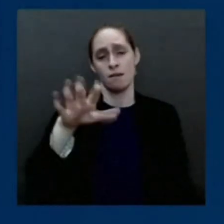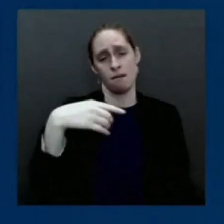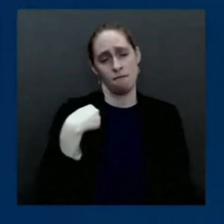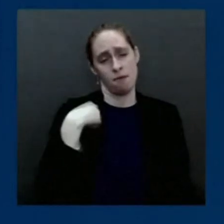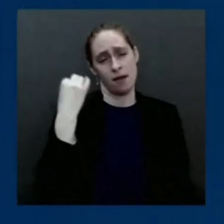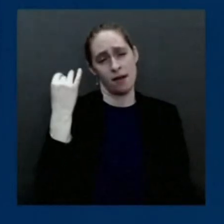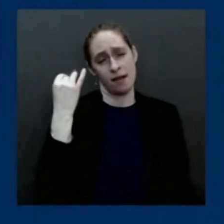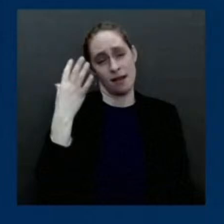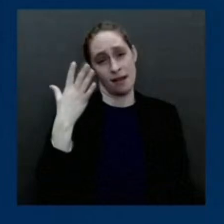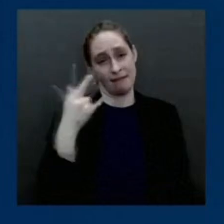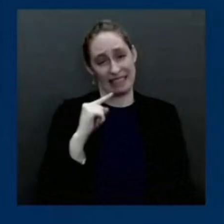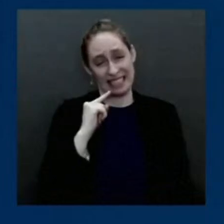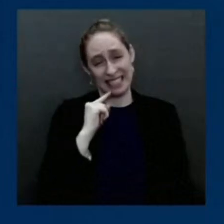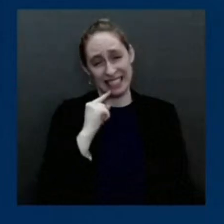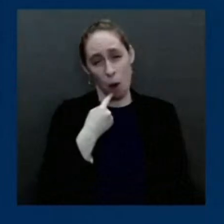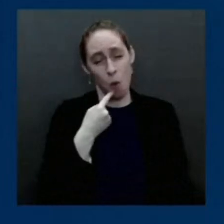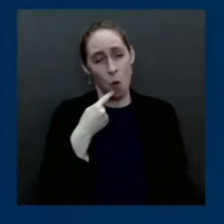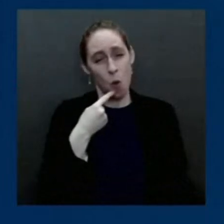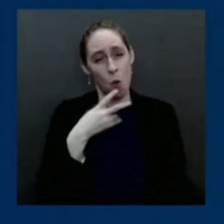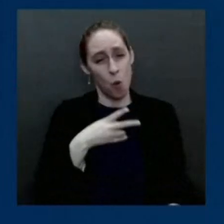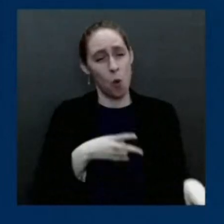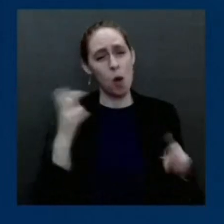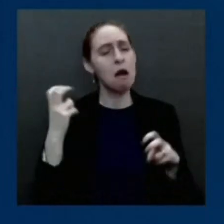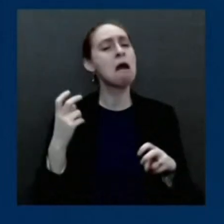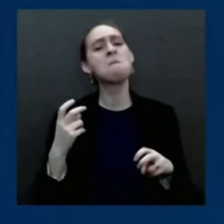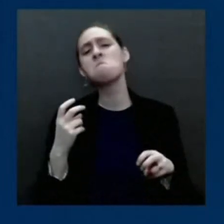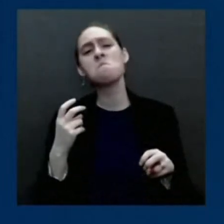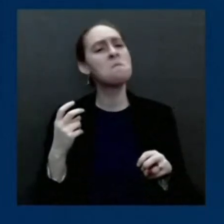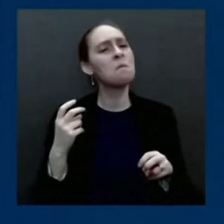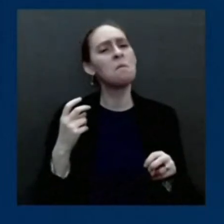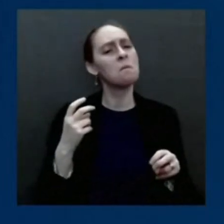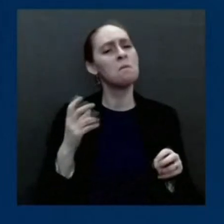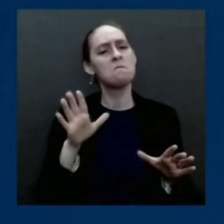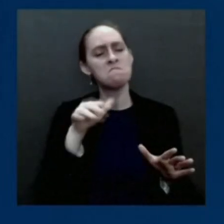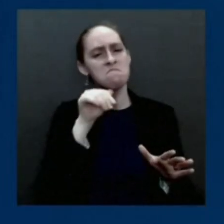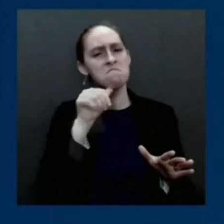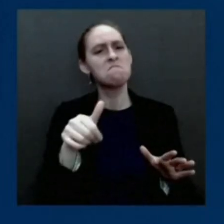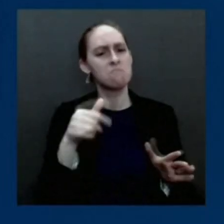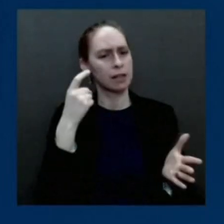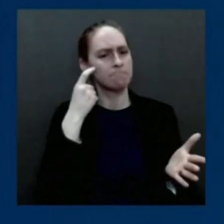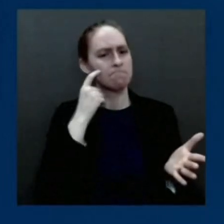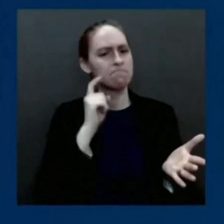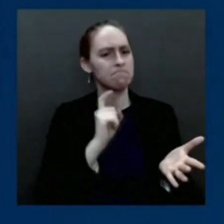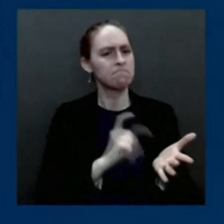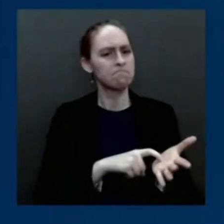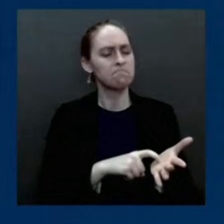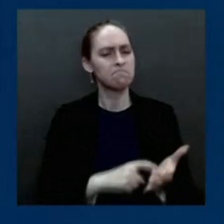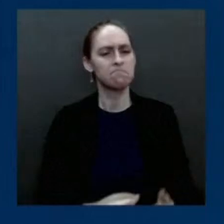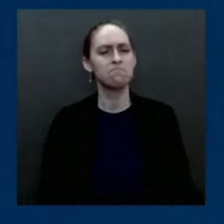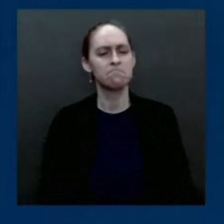I INDICATE IT LOOKS LIKE A SIGNIFICANT LESSENING OF SEVERITY COMPARED TO OTHERS IT